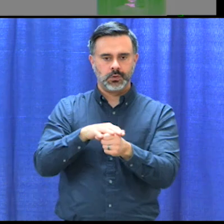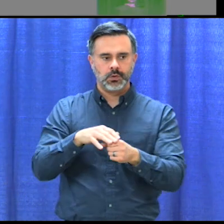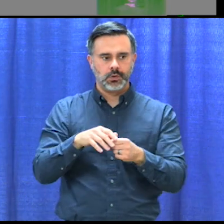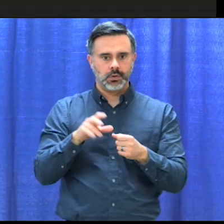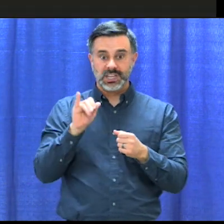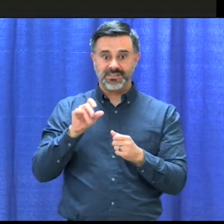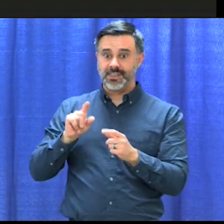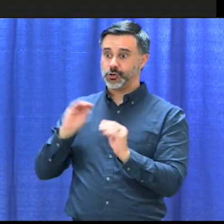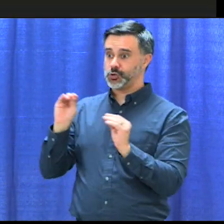at all.